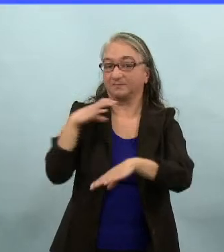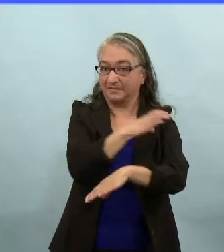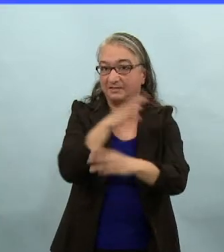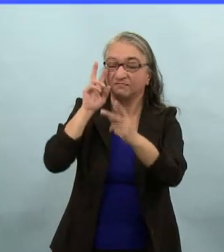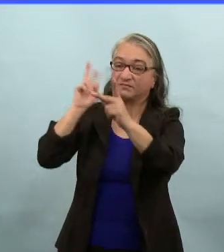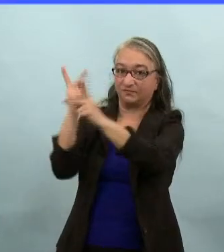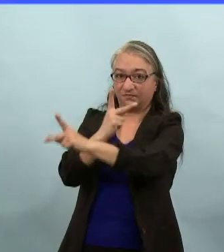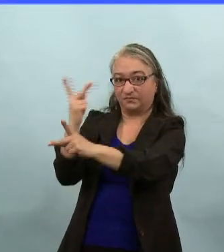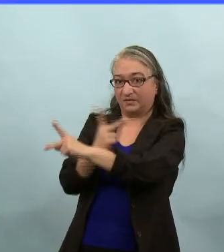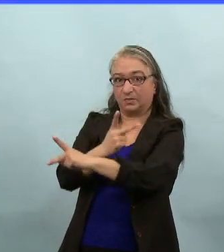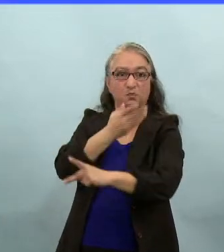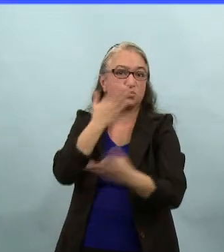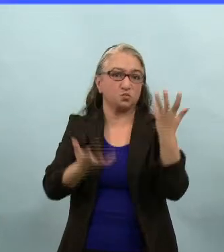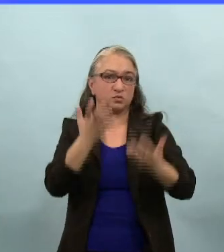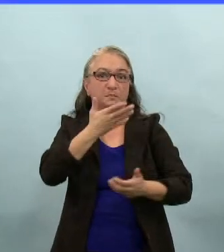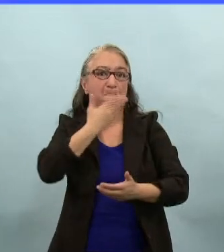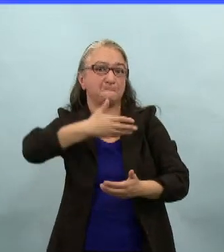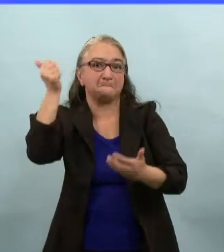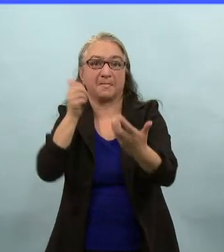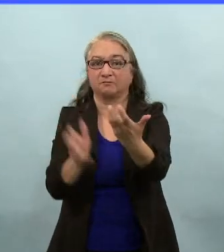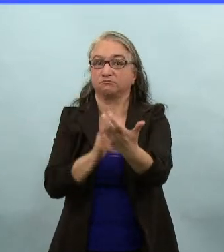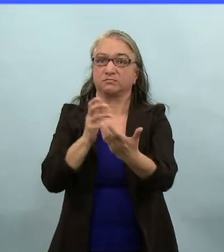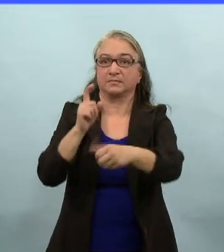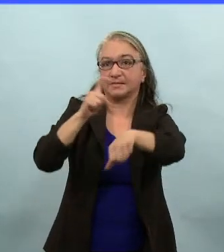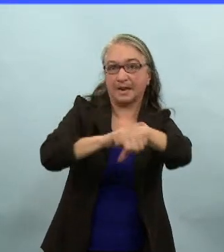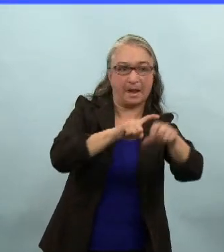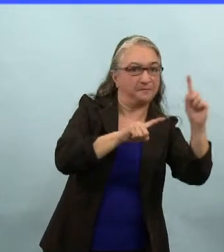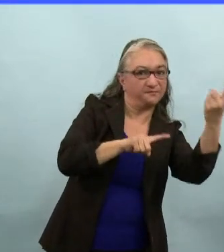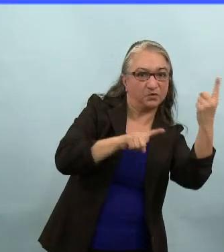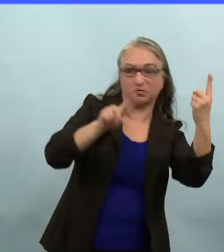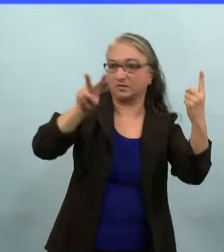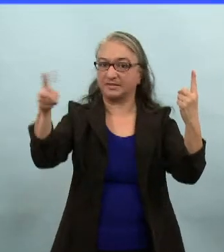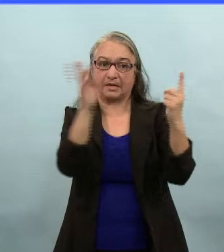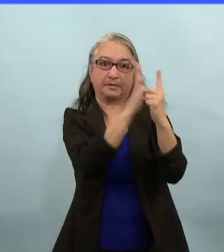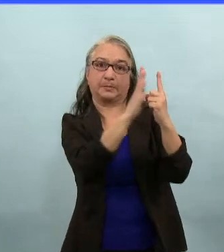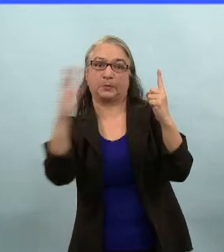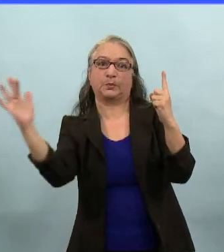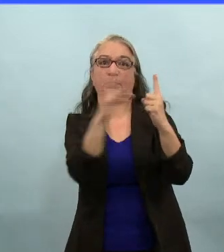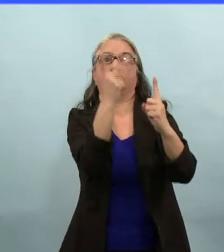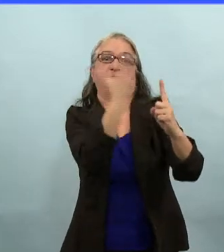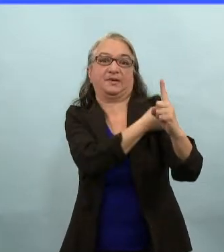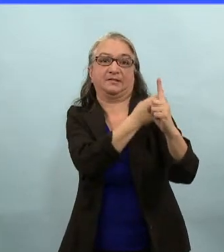children aged five to eleven to determine if a shorter interval would provide more protection